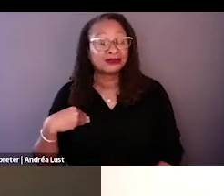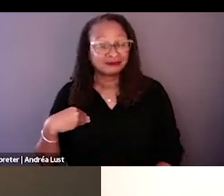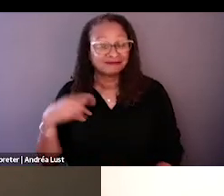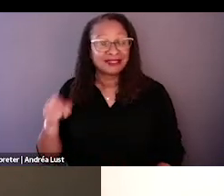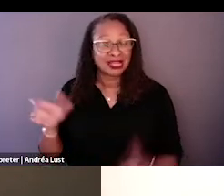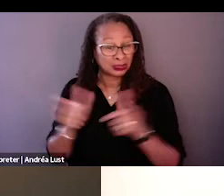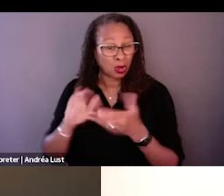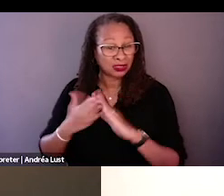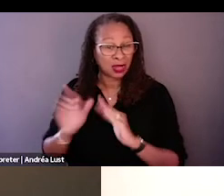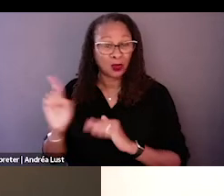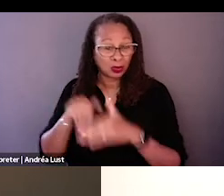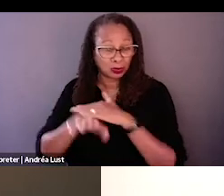Three minutes is very short.